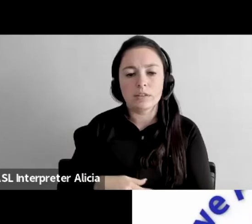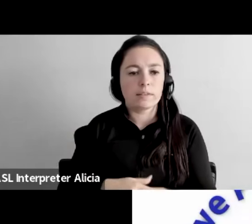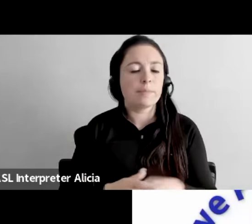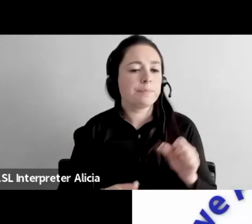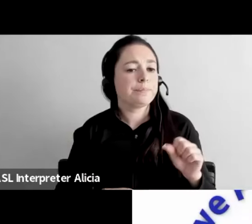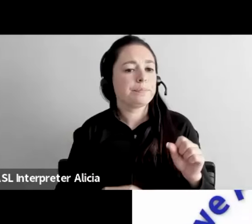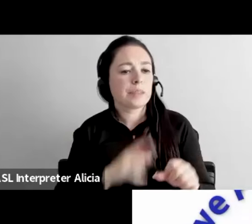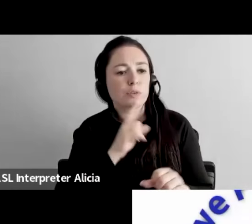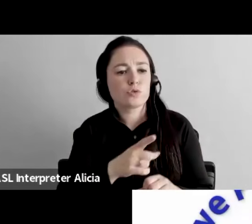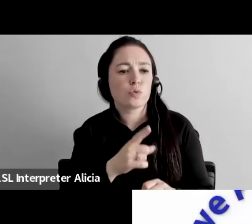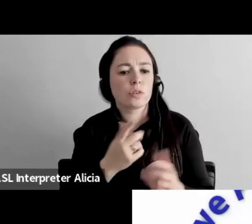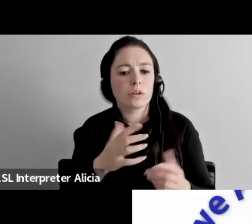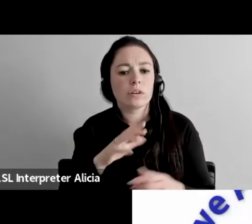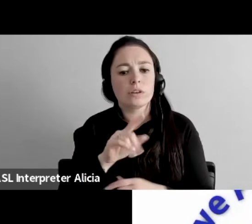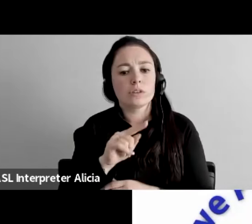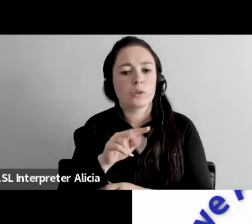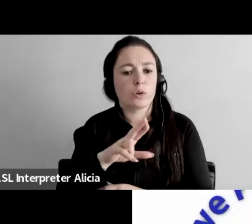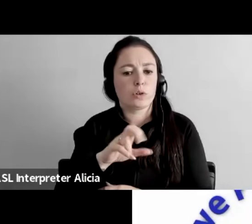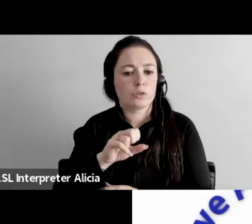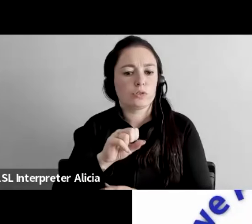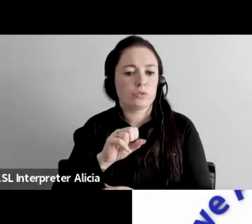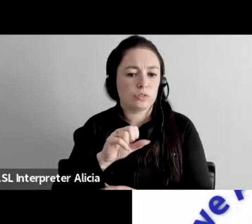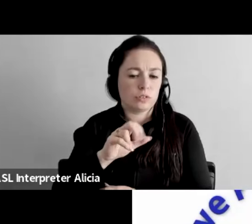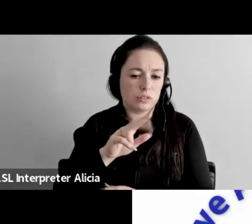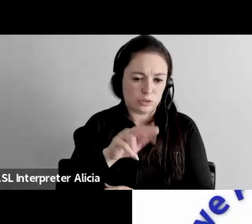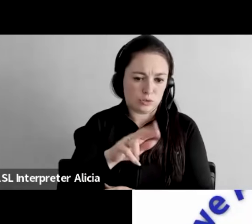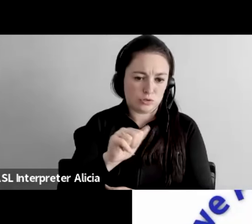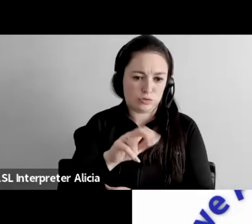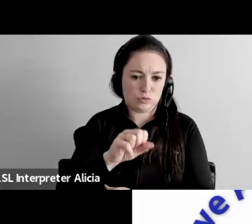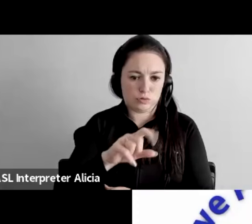care is working with people from multiple